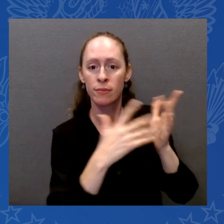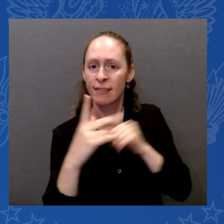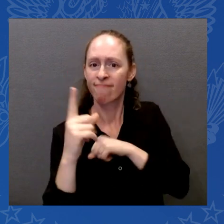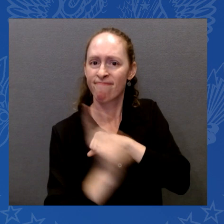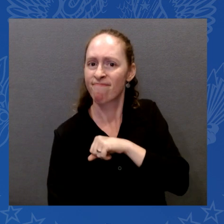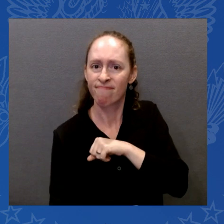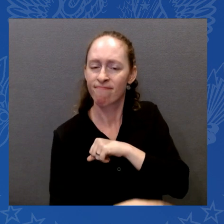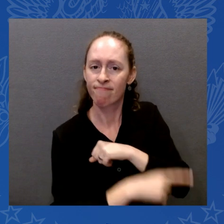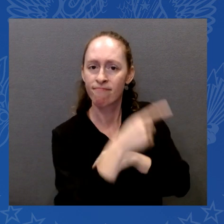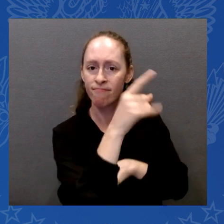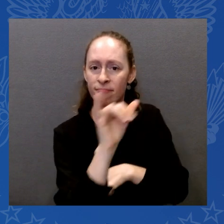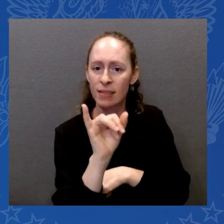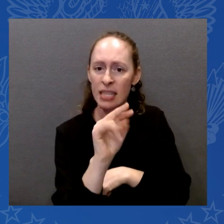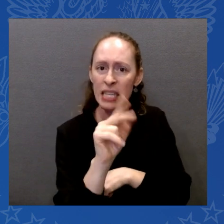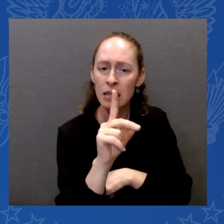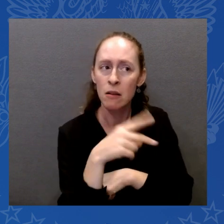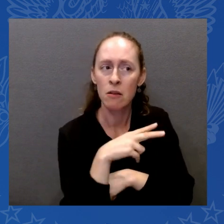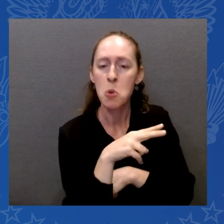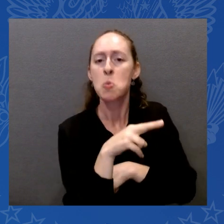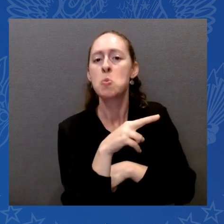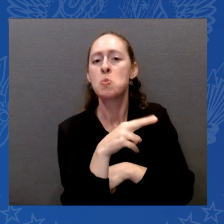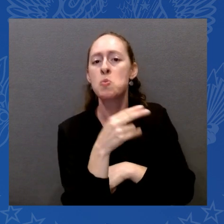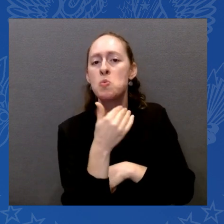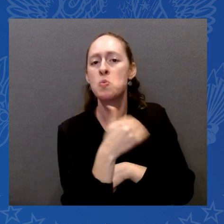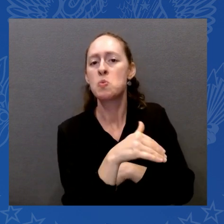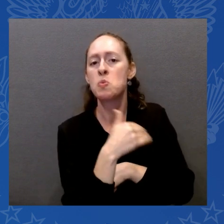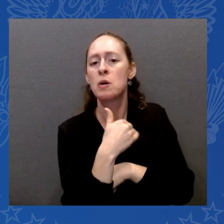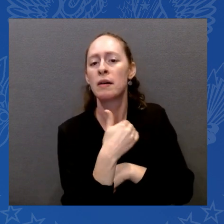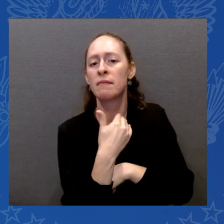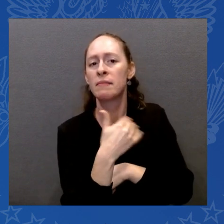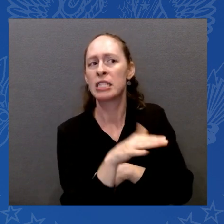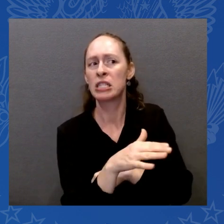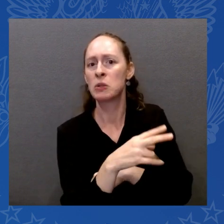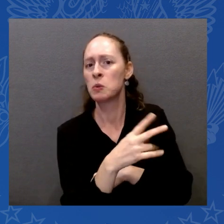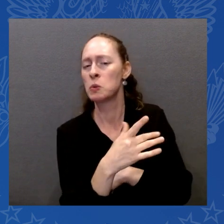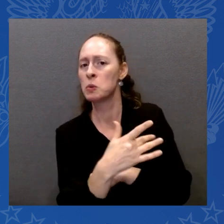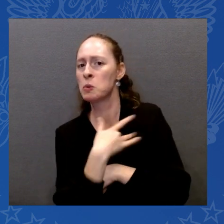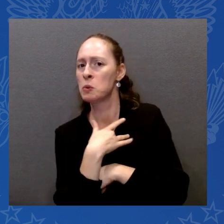I understand that abortion care can be a complicated issue for many people.